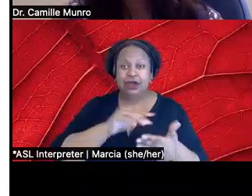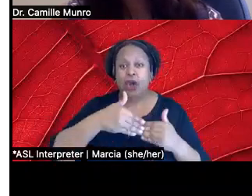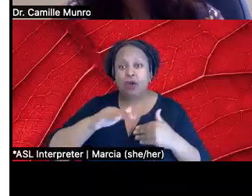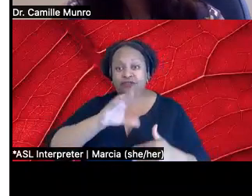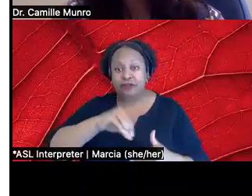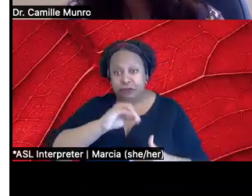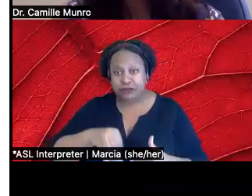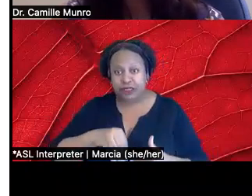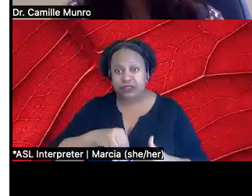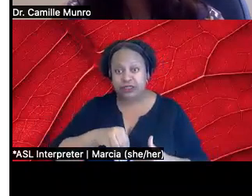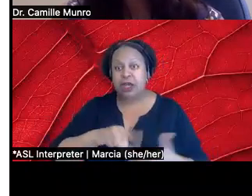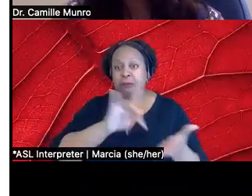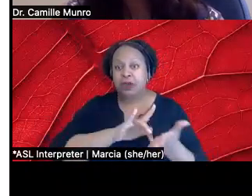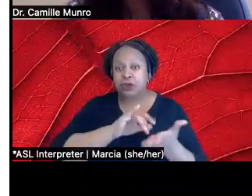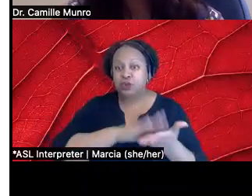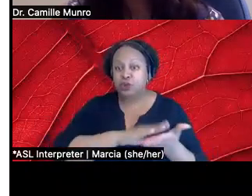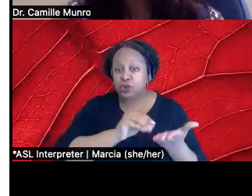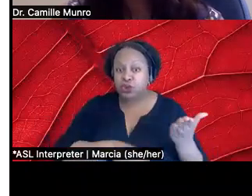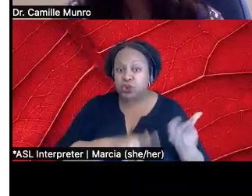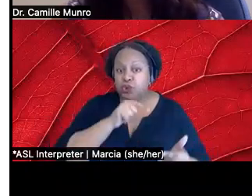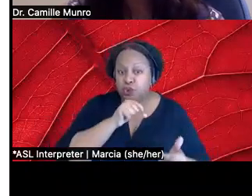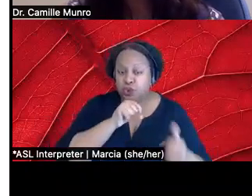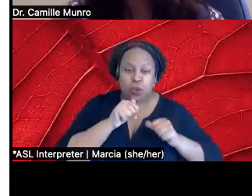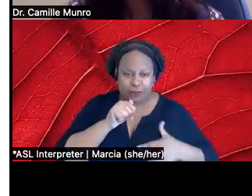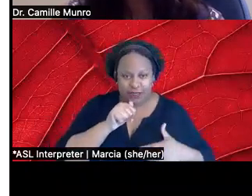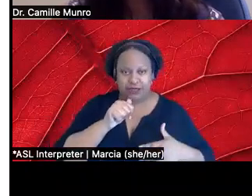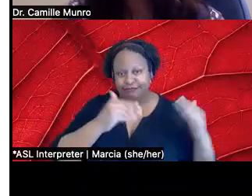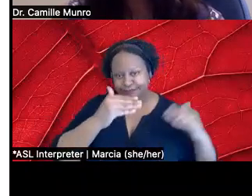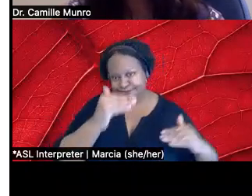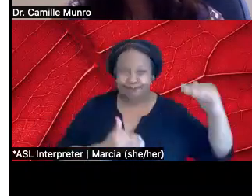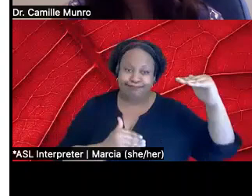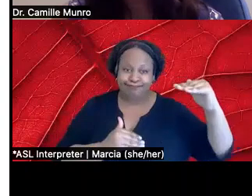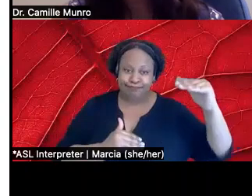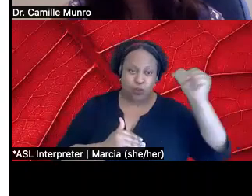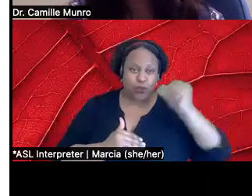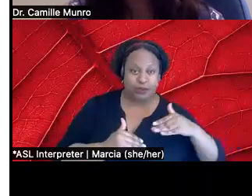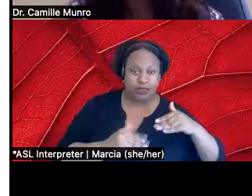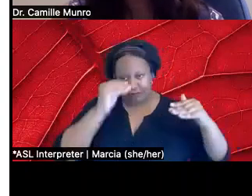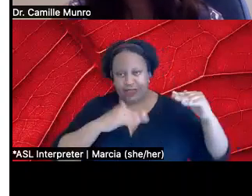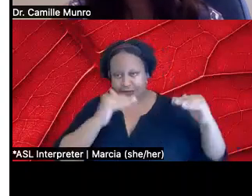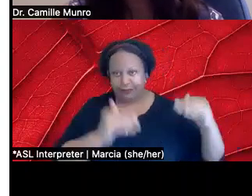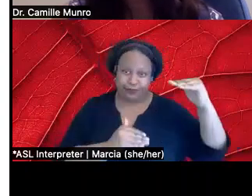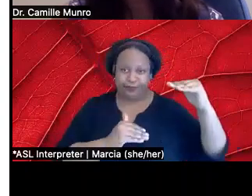And you look at our department and there's about 50% of women.